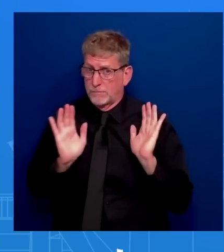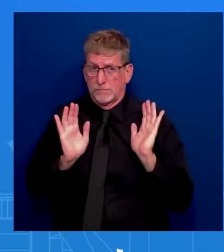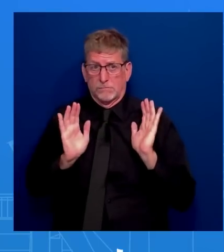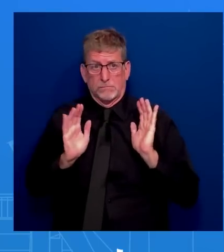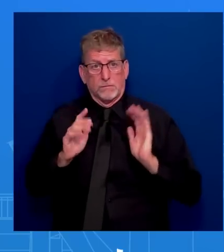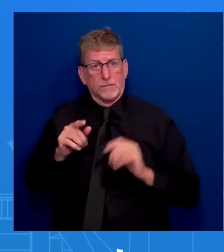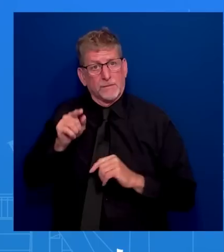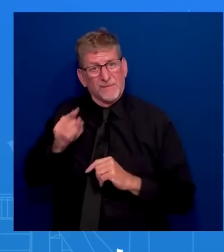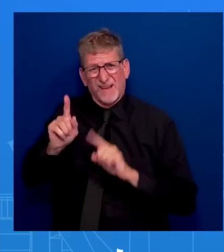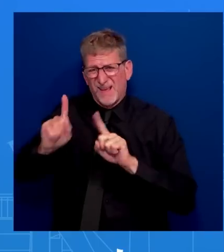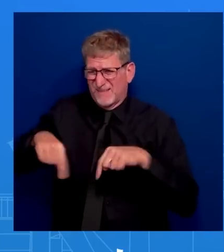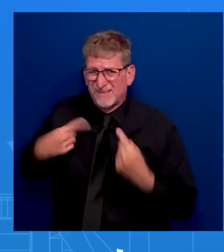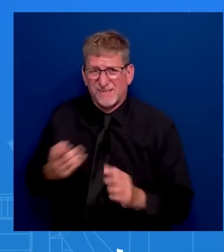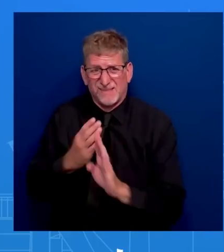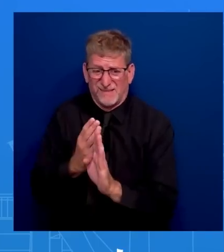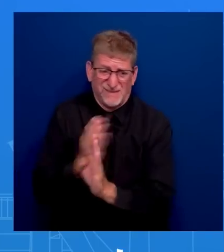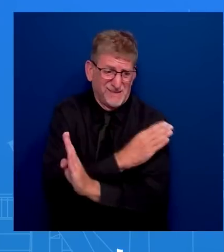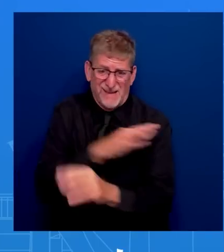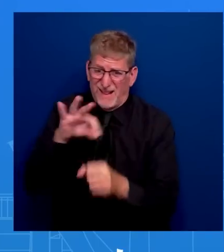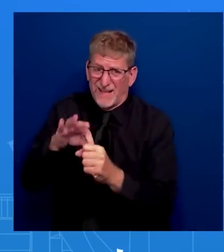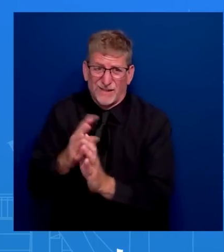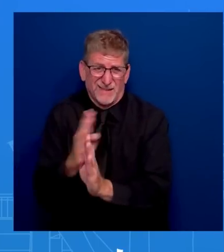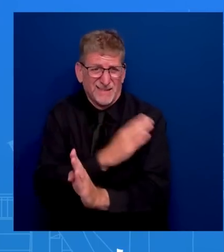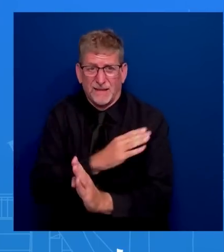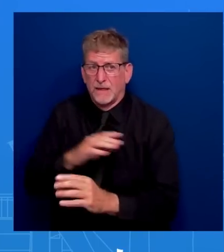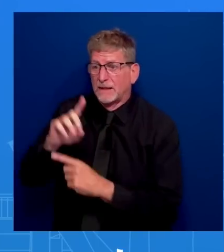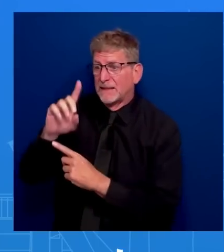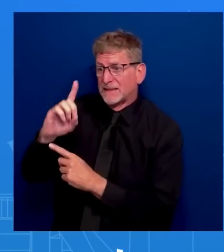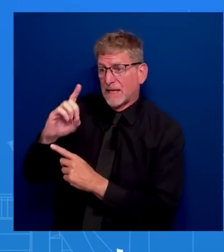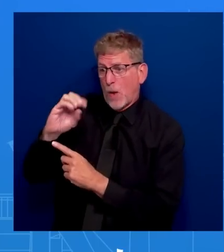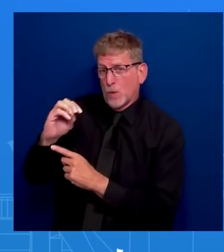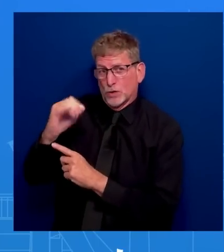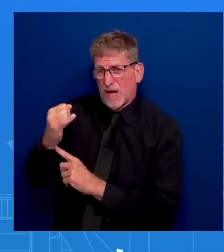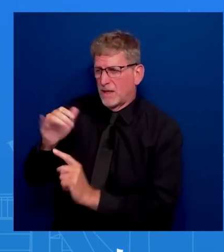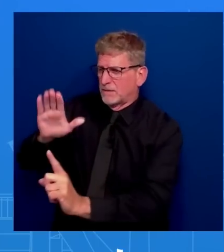its investigations independently. He believes in the rule of law and what --